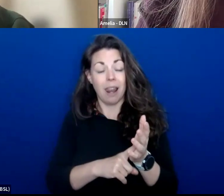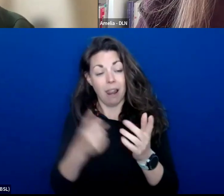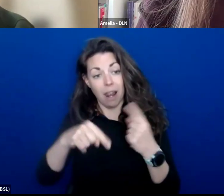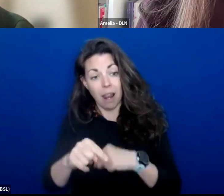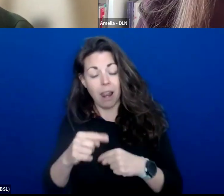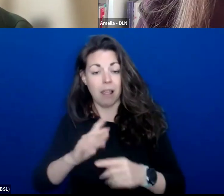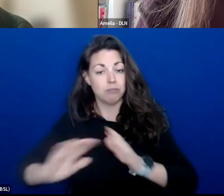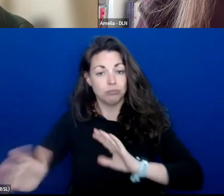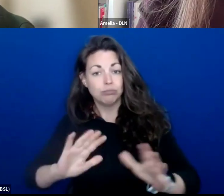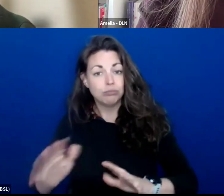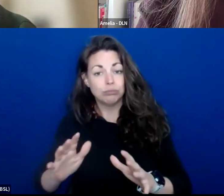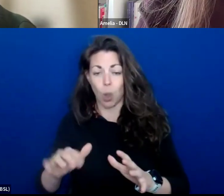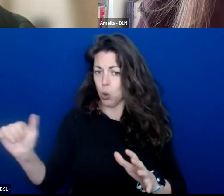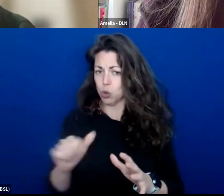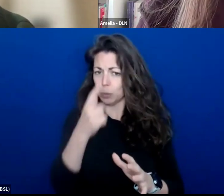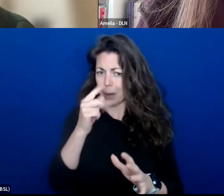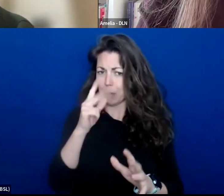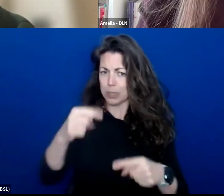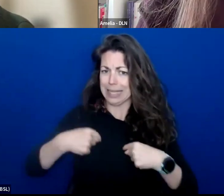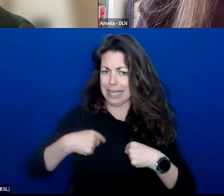can see the BSL interpreter. If not, please let me know.